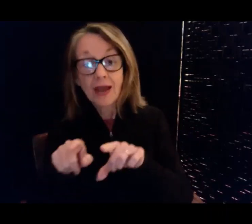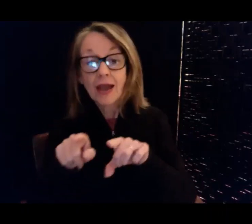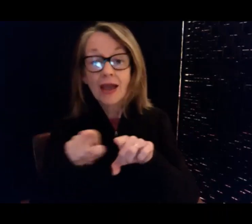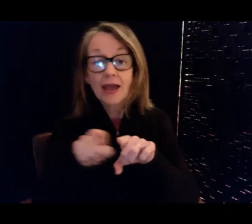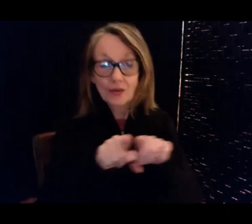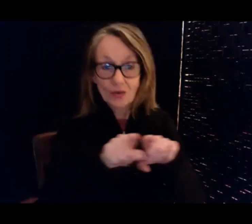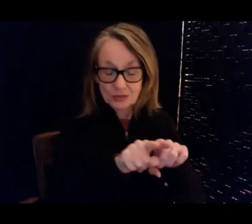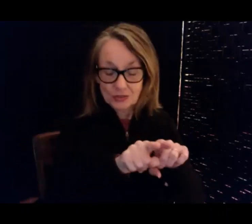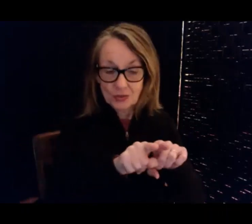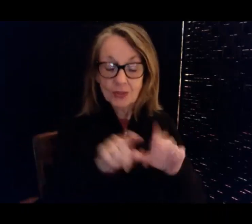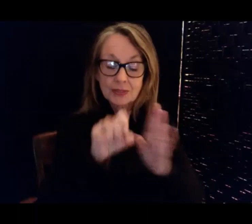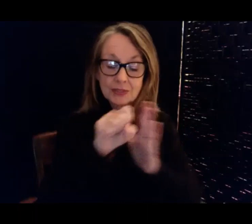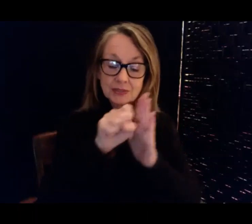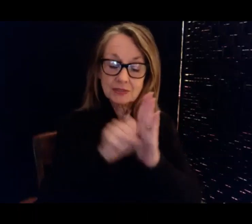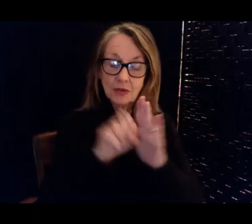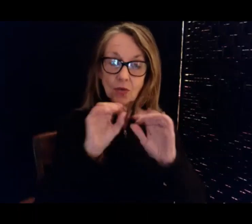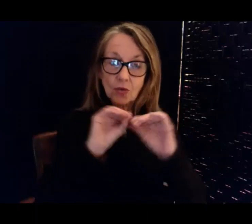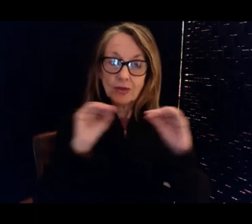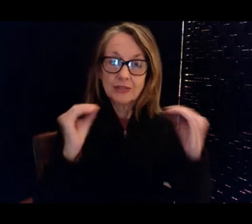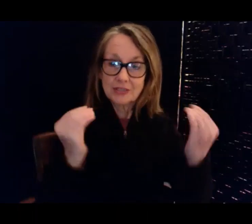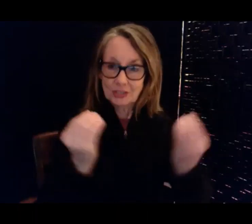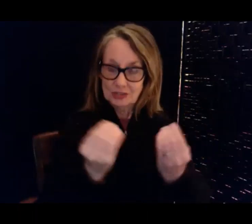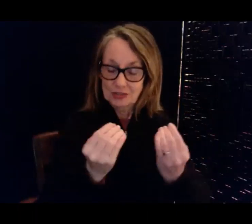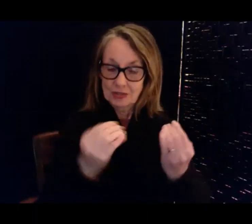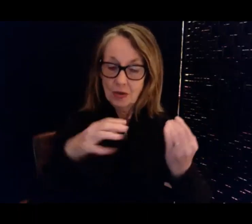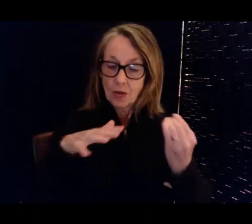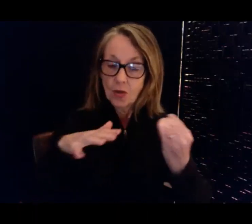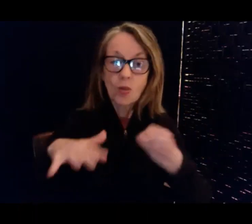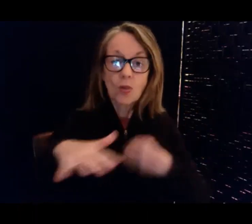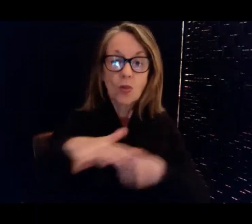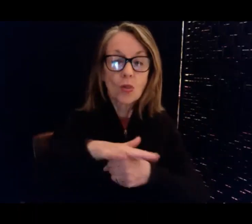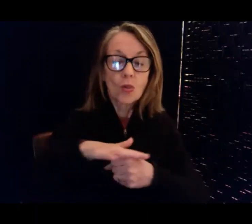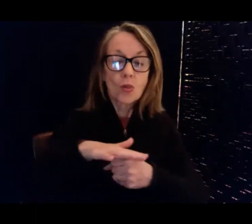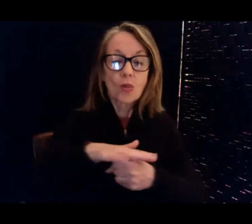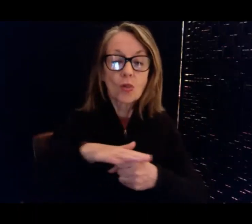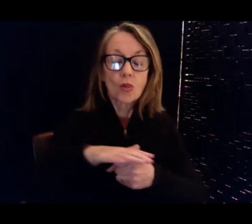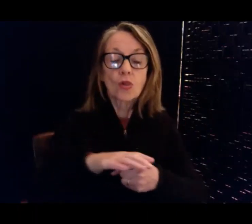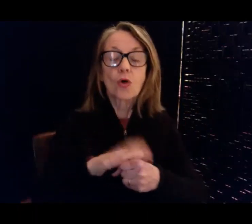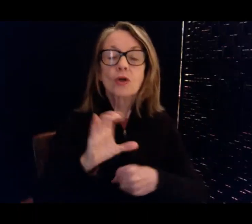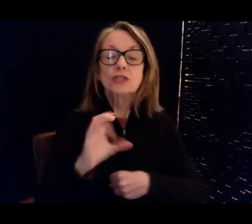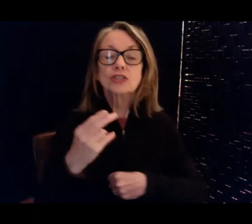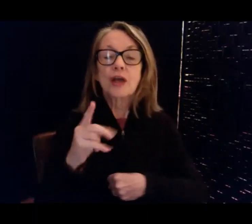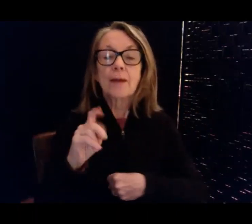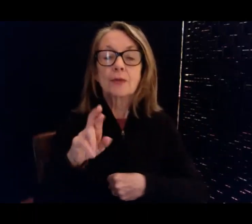organizations and local chapters all throughout the country Our state